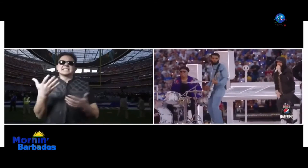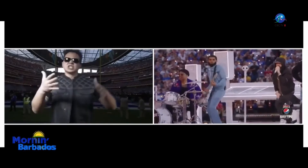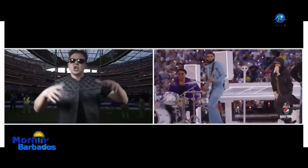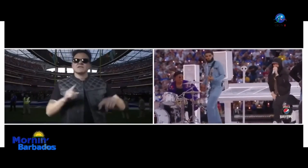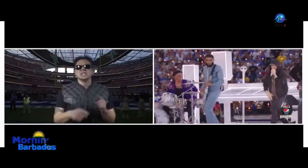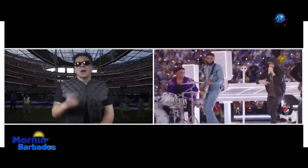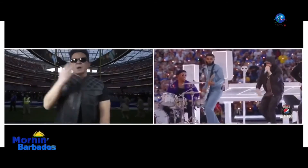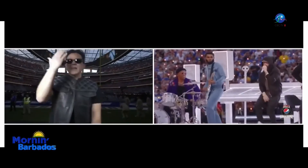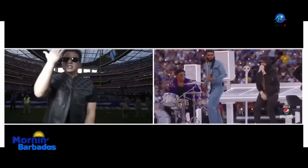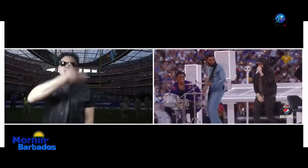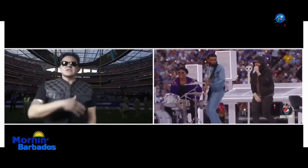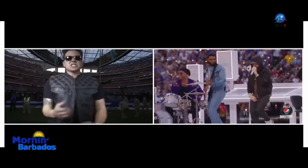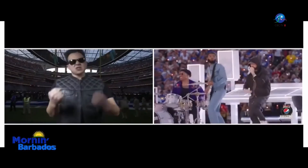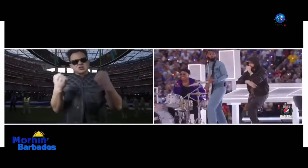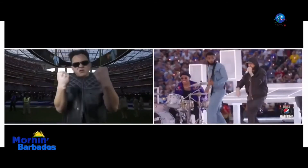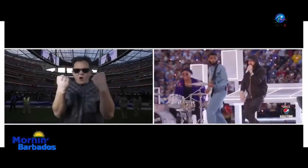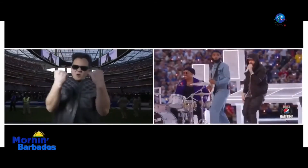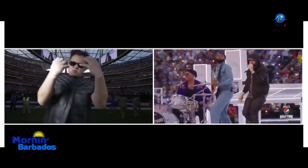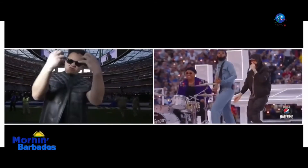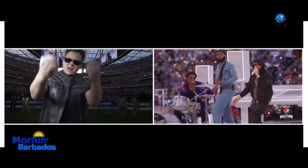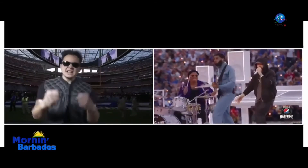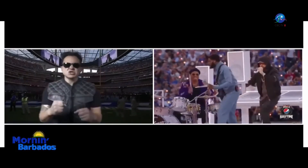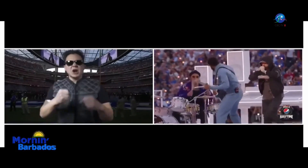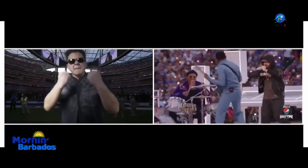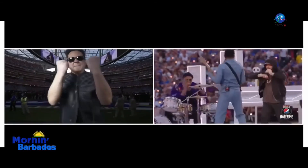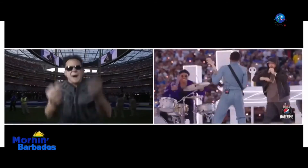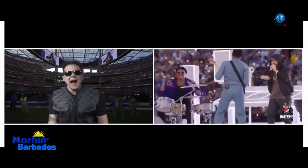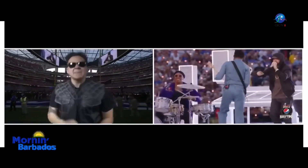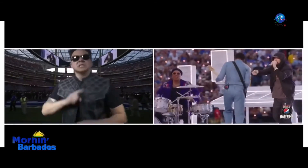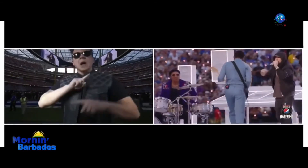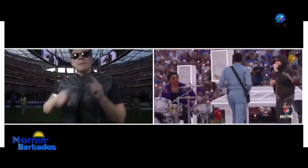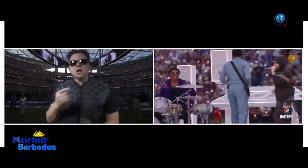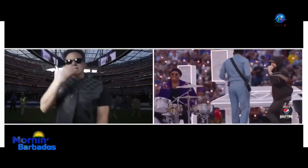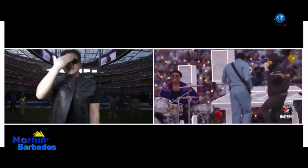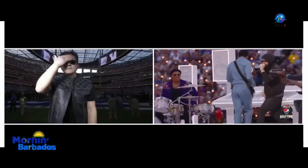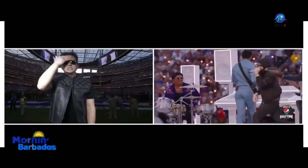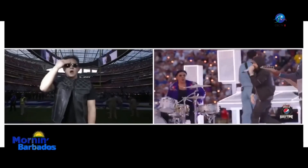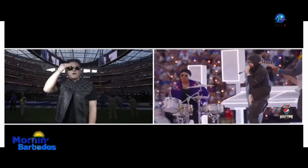he's nervous but on the service he looks calm and ready to drop but he keeps on